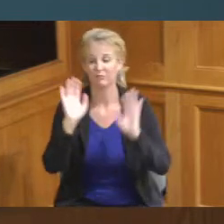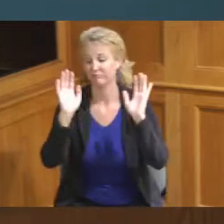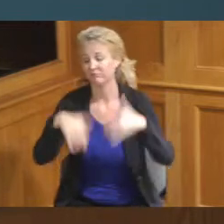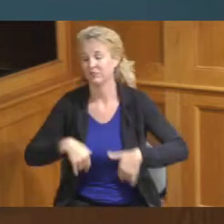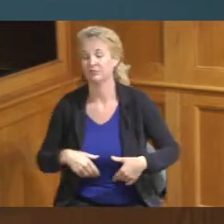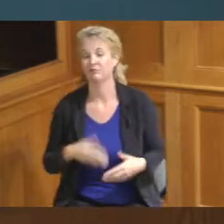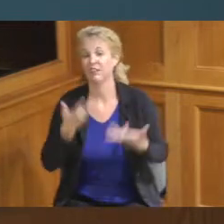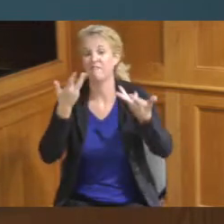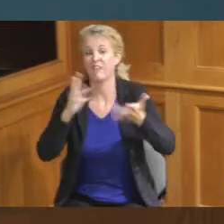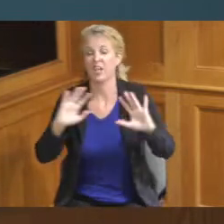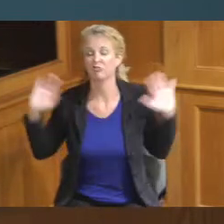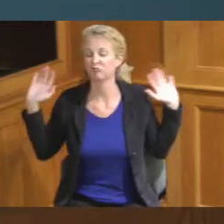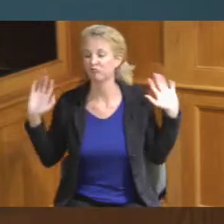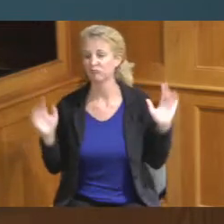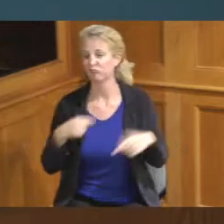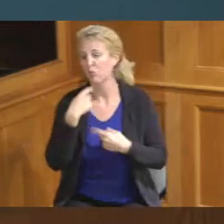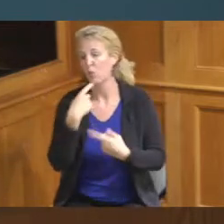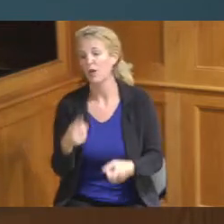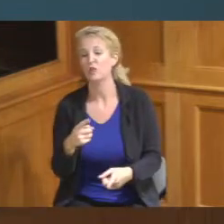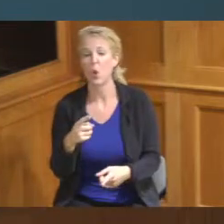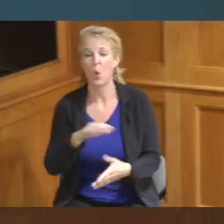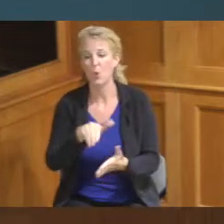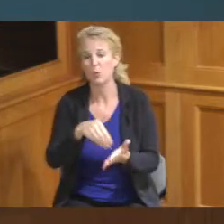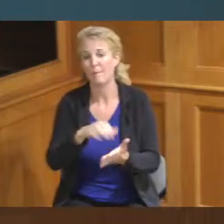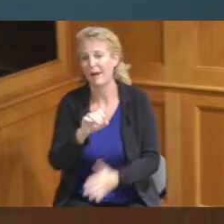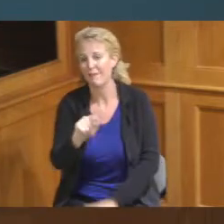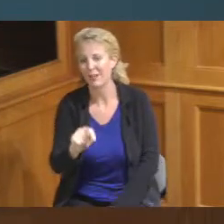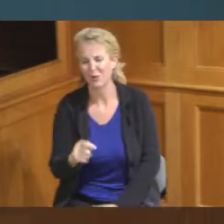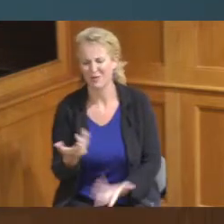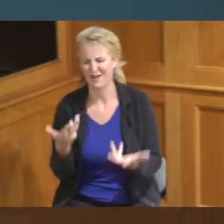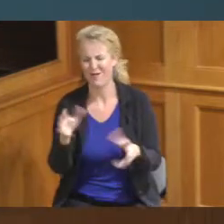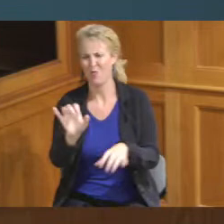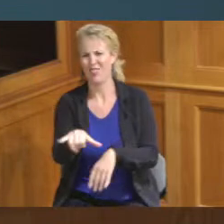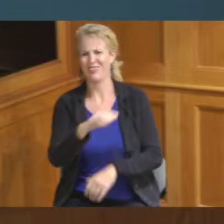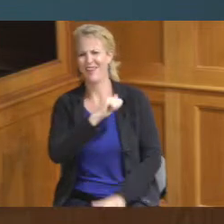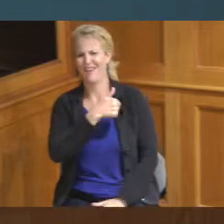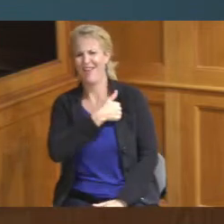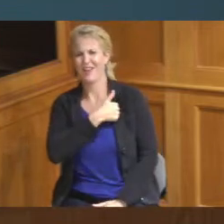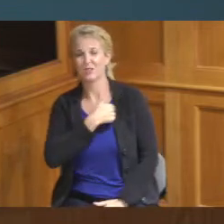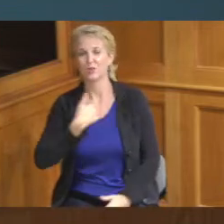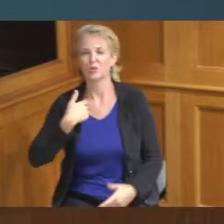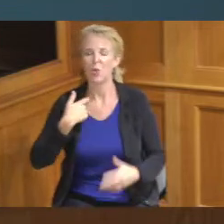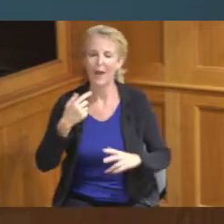gave you a you know we doing you a favor I don't want that attitude so I'm more looking at what's